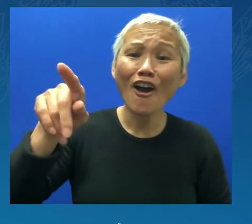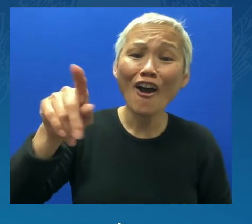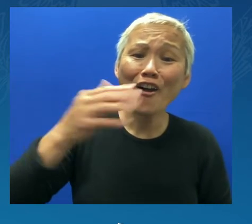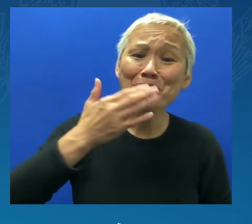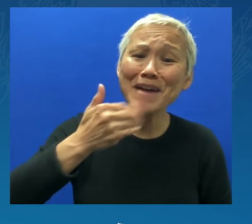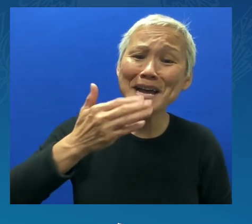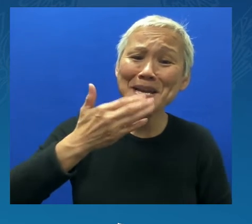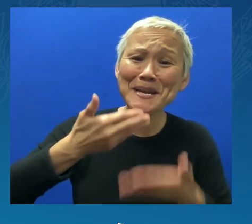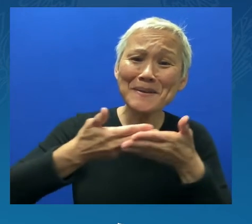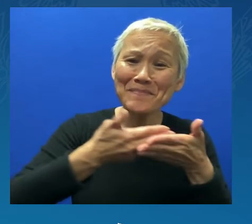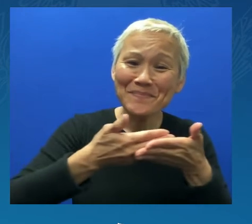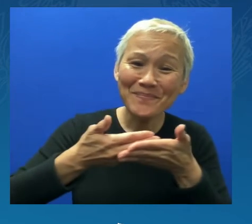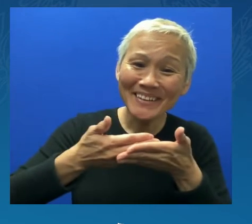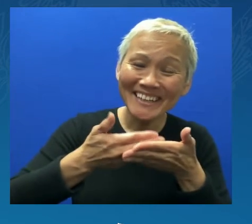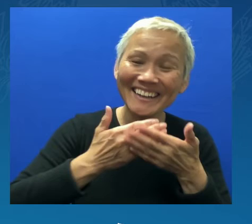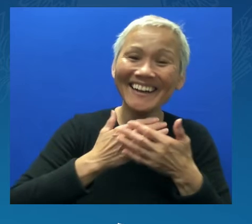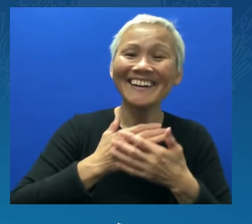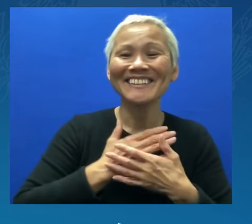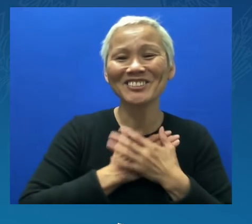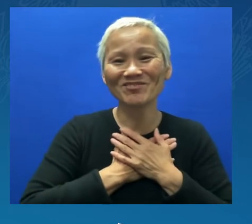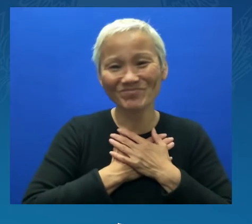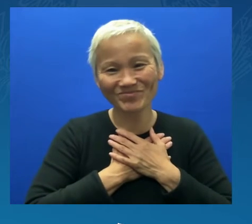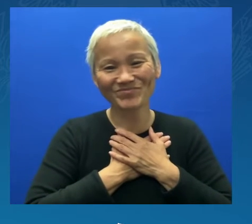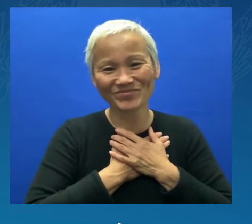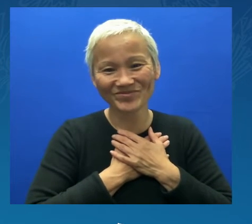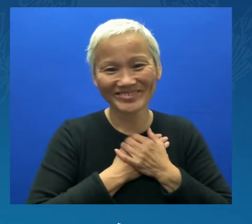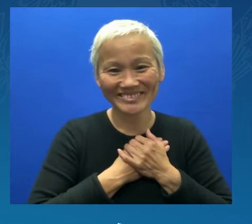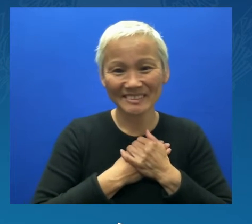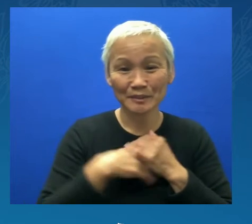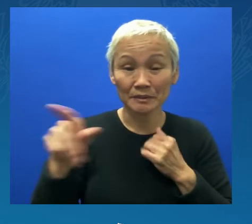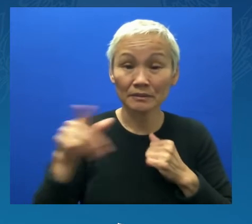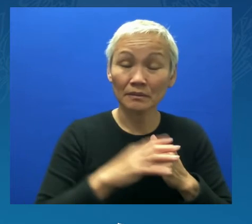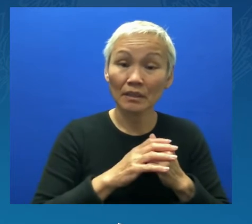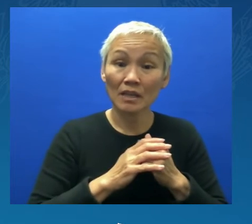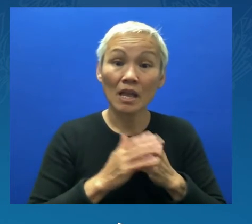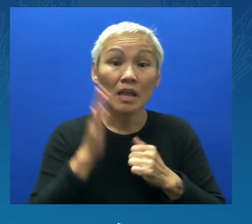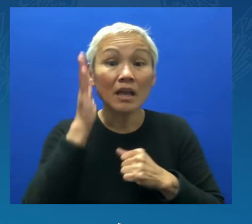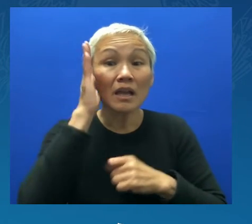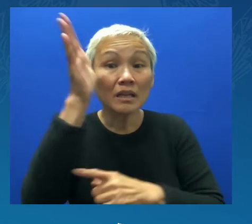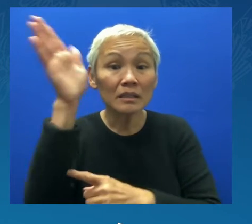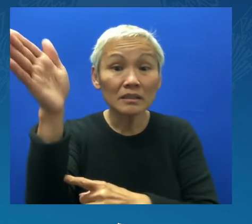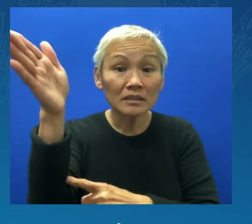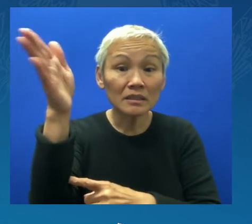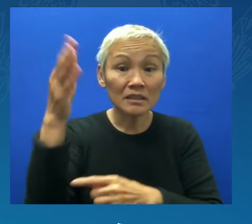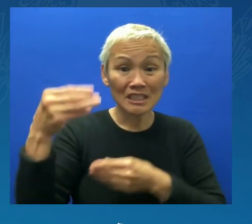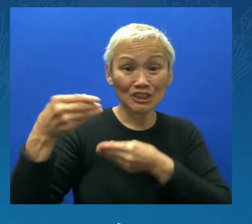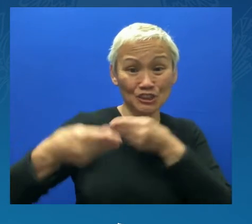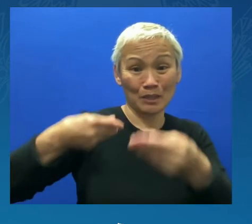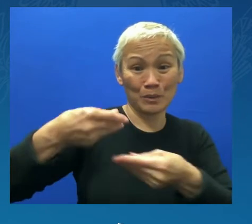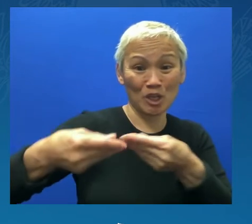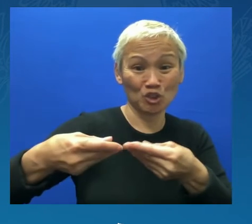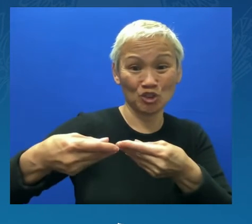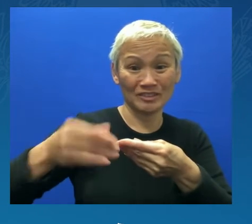Gov. Lujan Grisham: And our future generation, which goes right to your next question. The Vice President: Yes. Gov. Lujan Grisham: This question comes